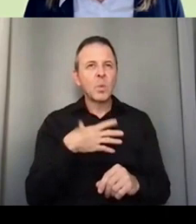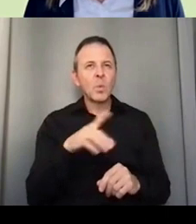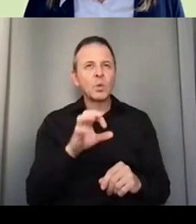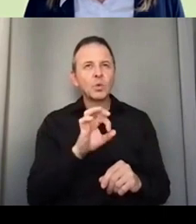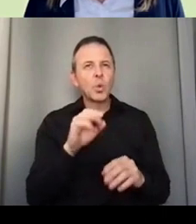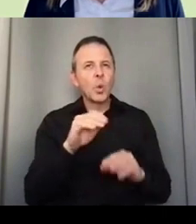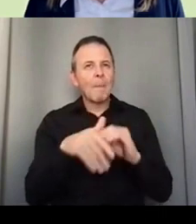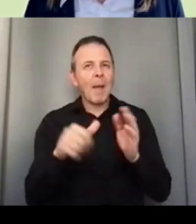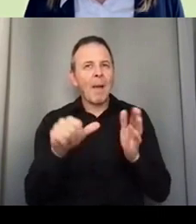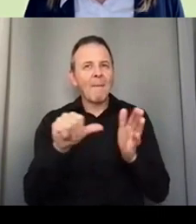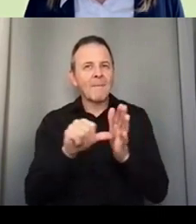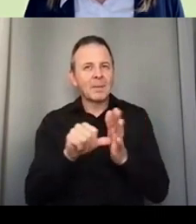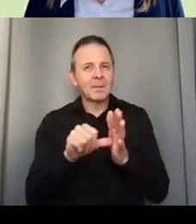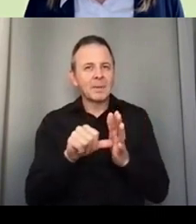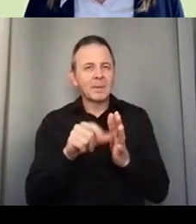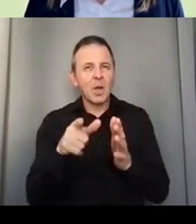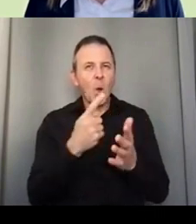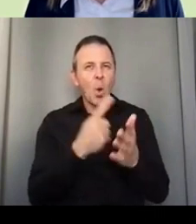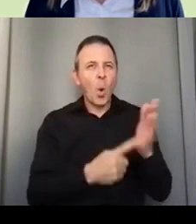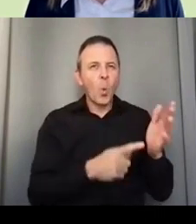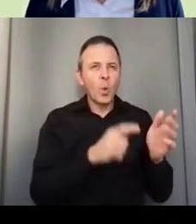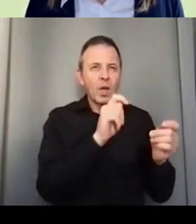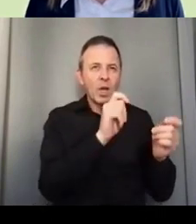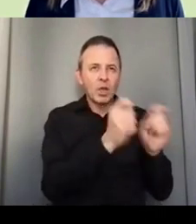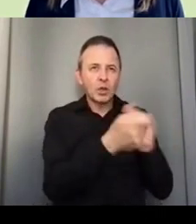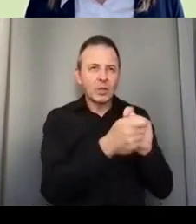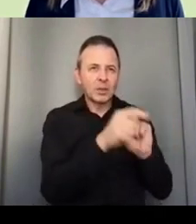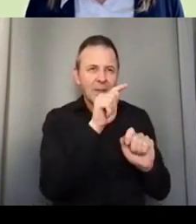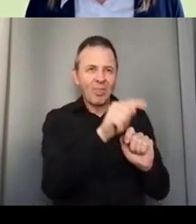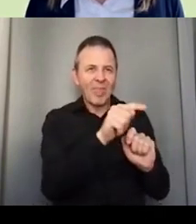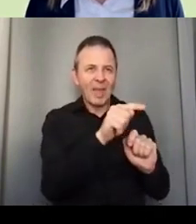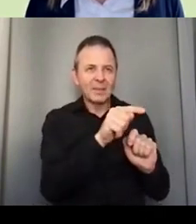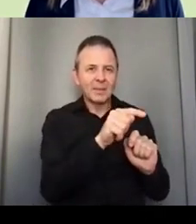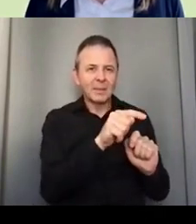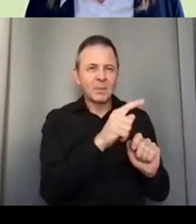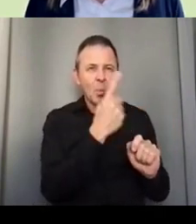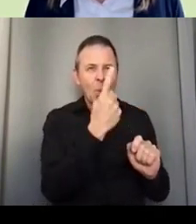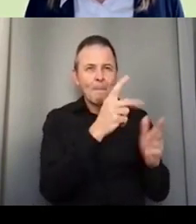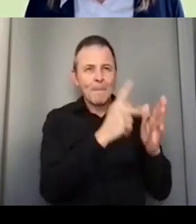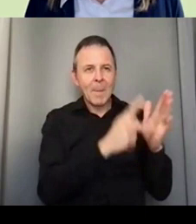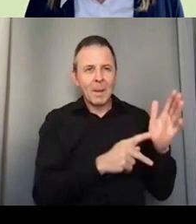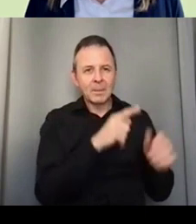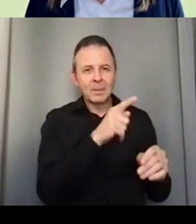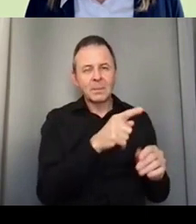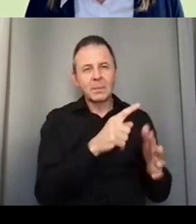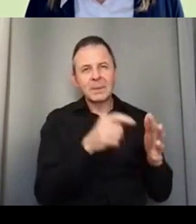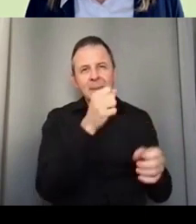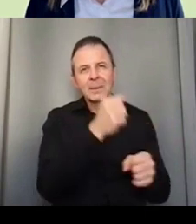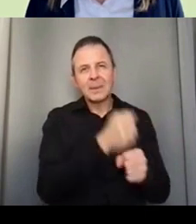they're just adjusting the one that you're asking about an example of that